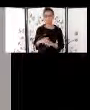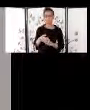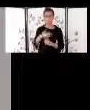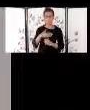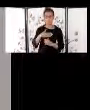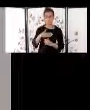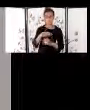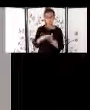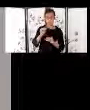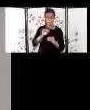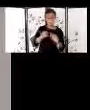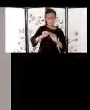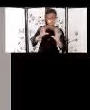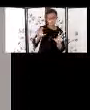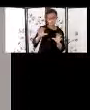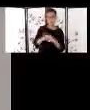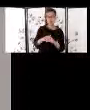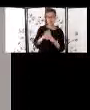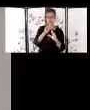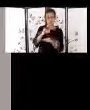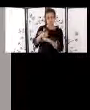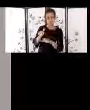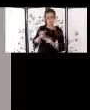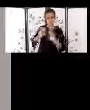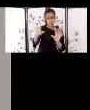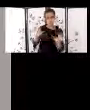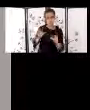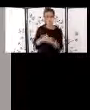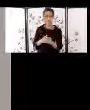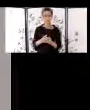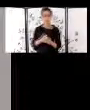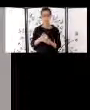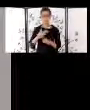detail in my timeline given the scope of my project?”, “I’m worried my community